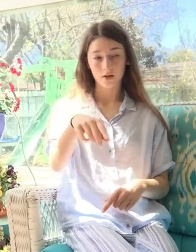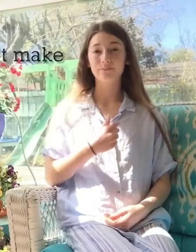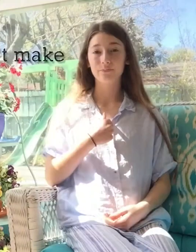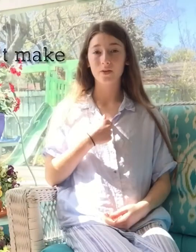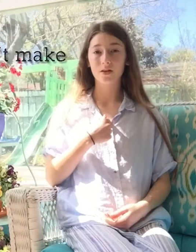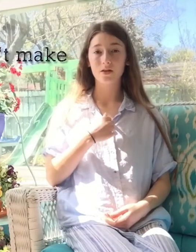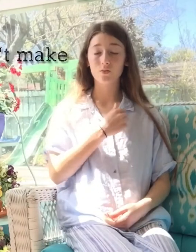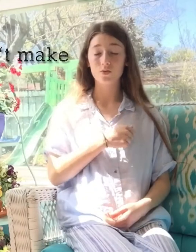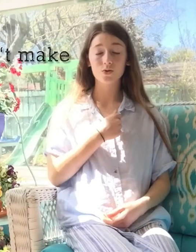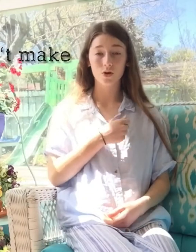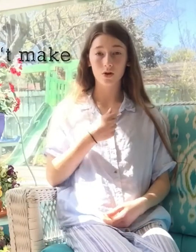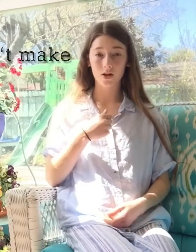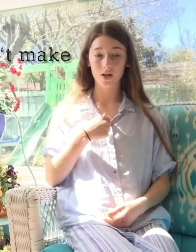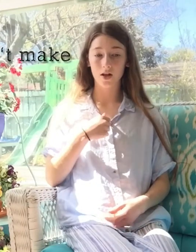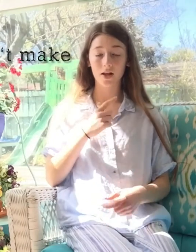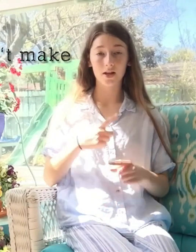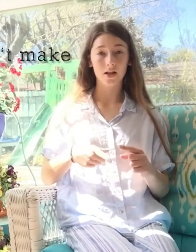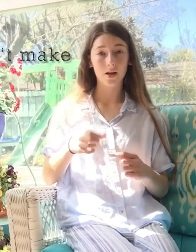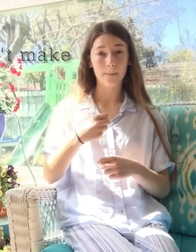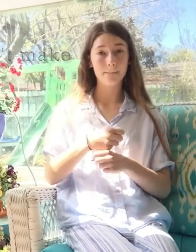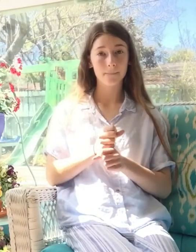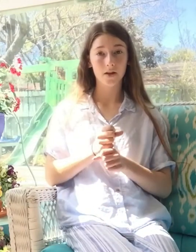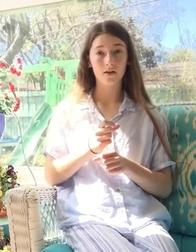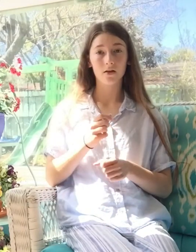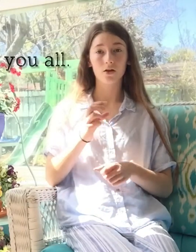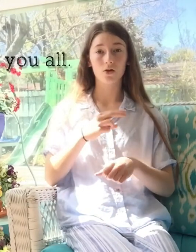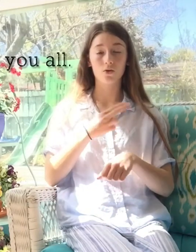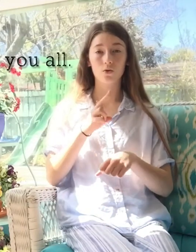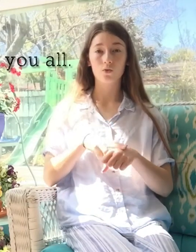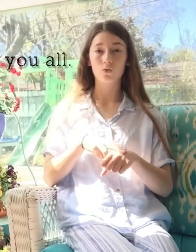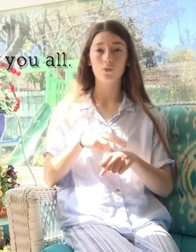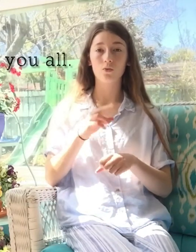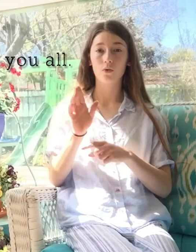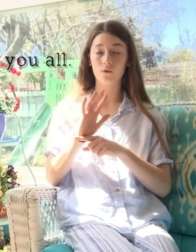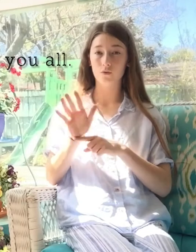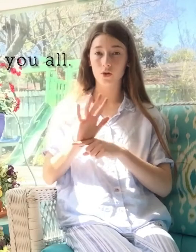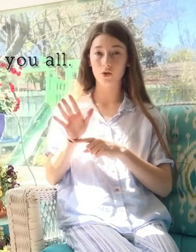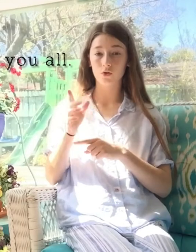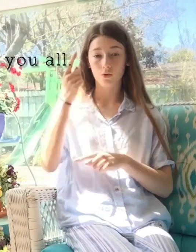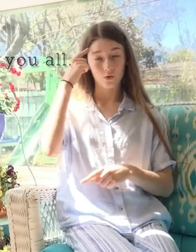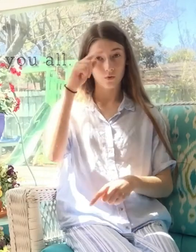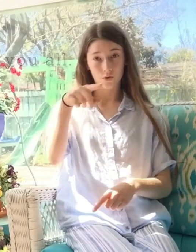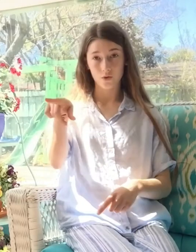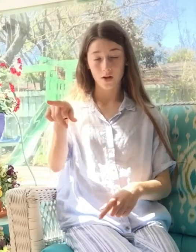I'm sorry I couldn't make a normal video for you all.